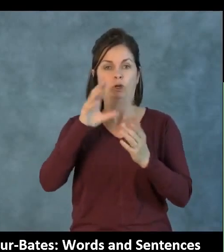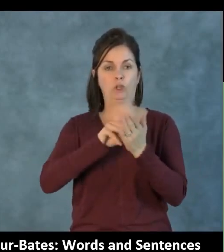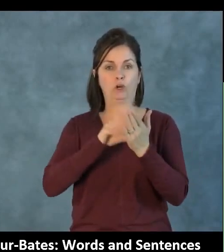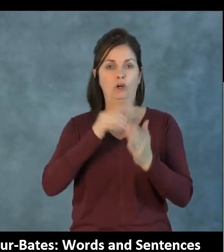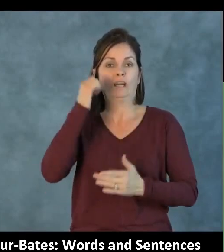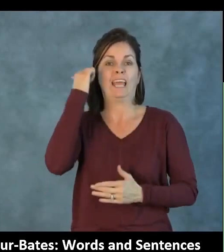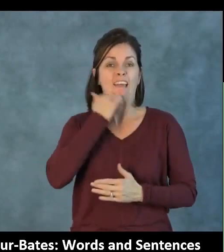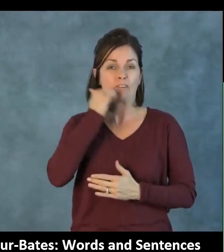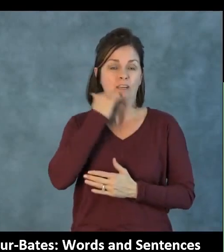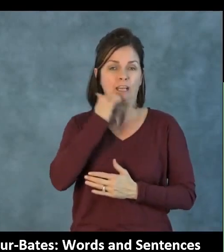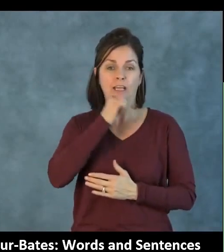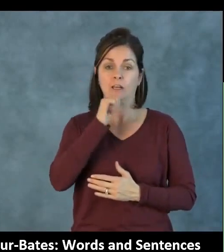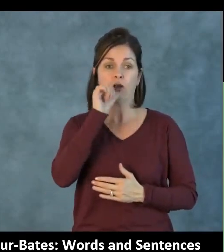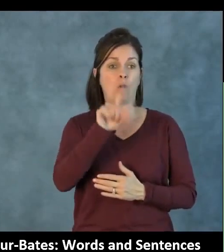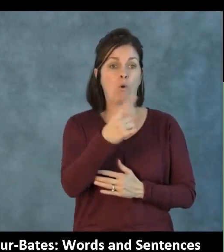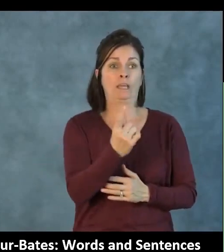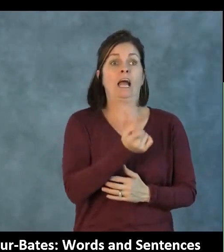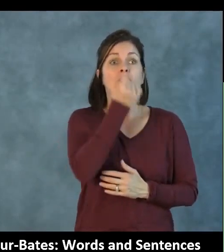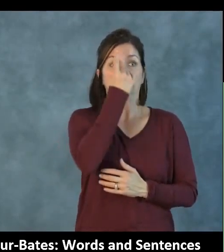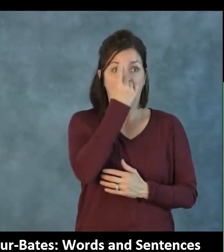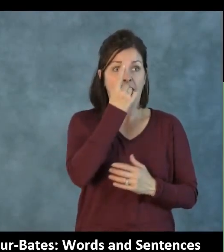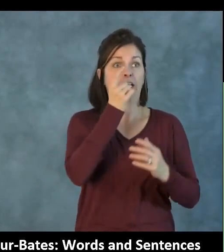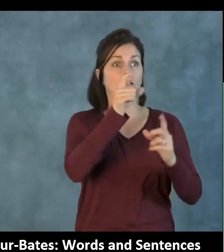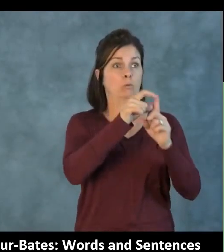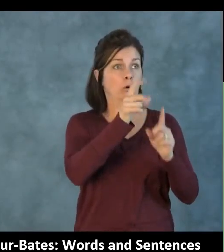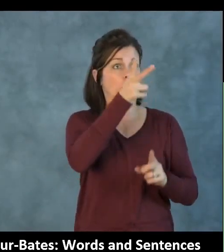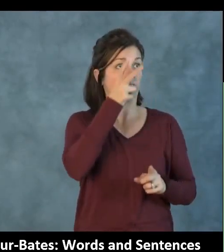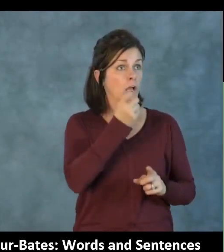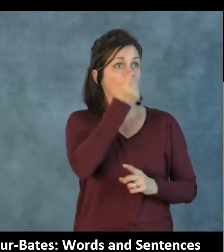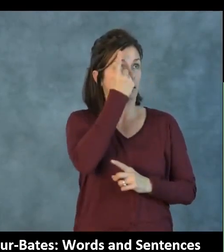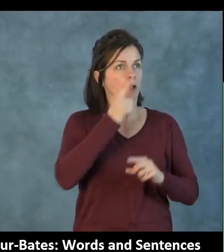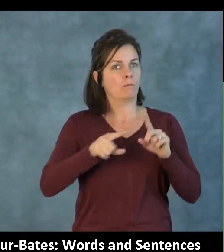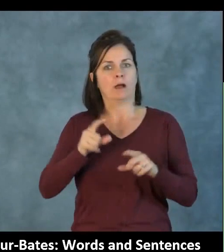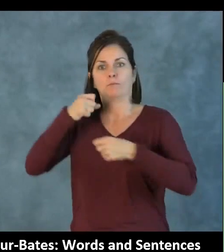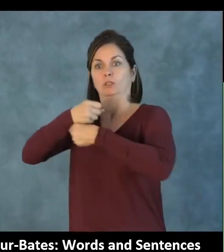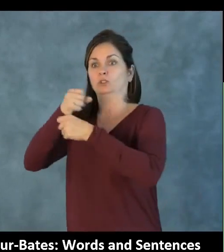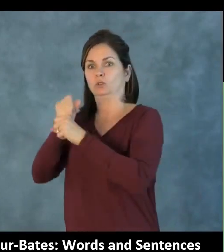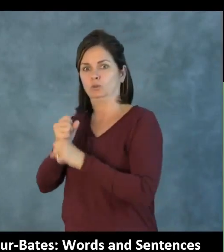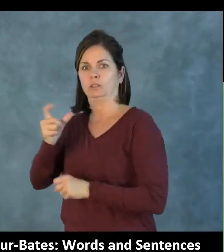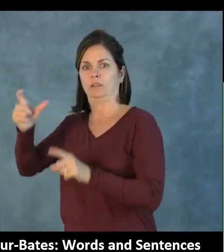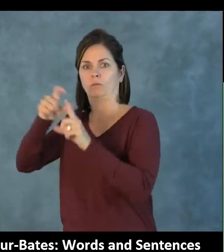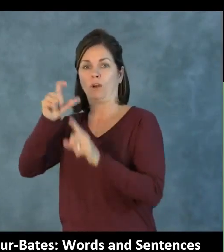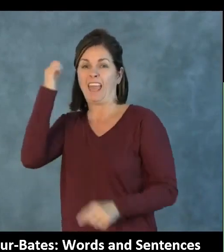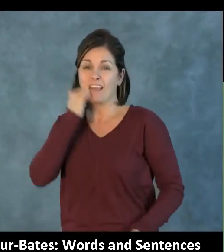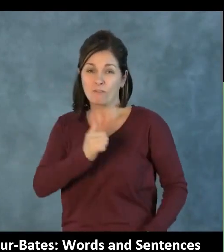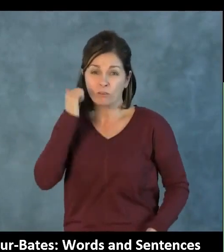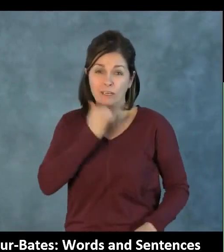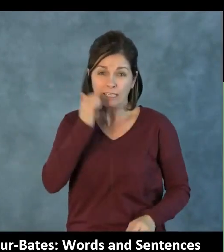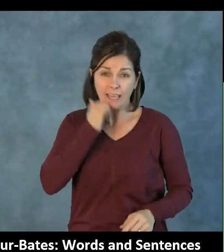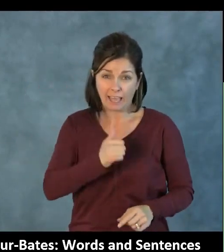not just understanding another new word, but actually producing a new word every single day